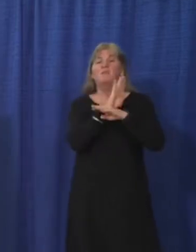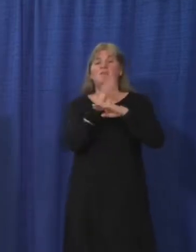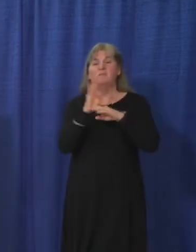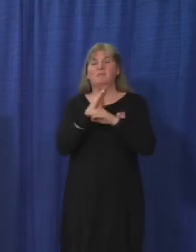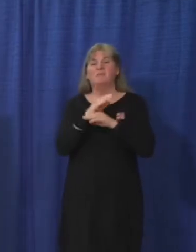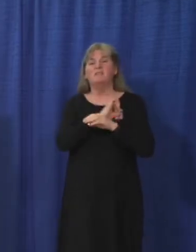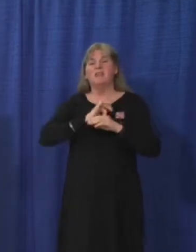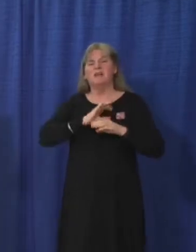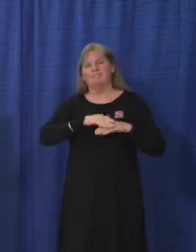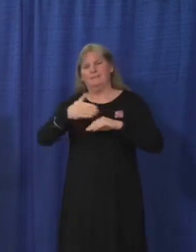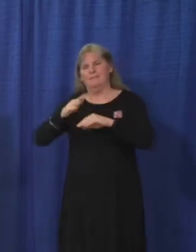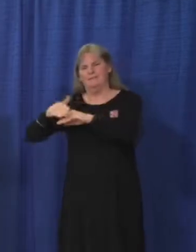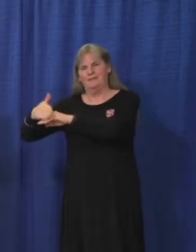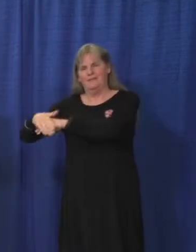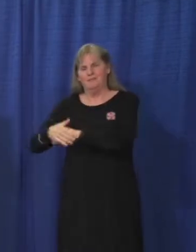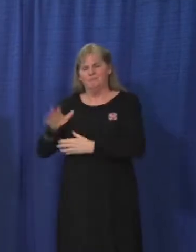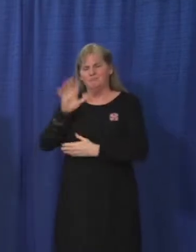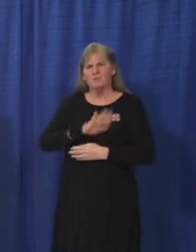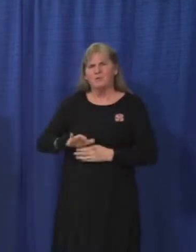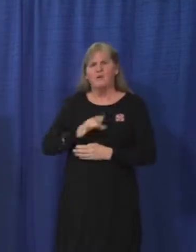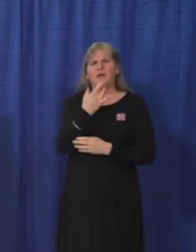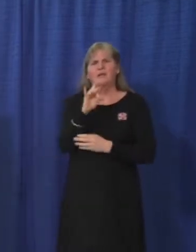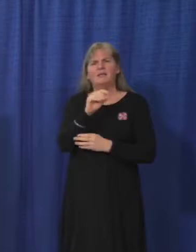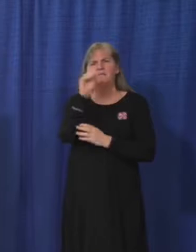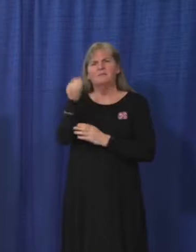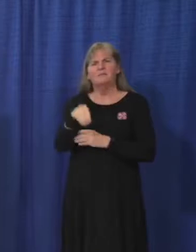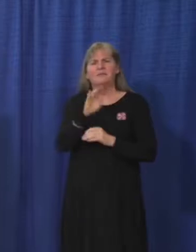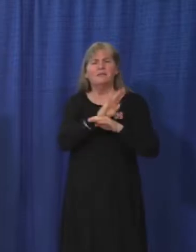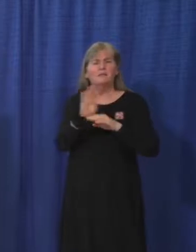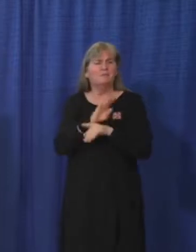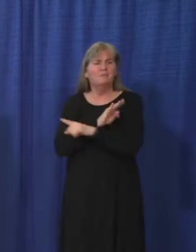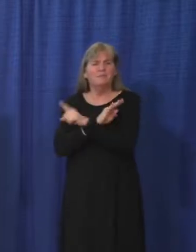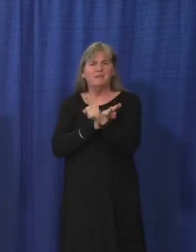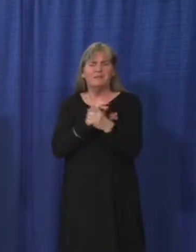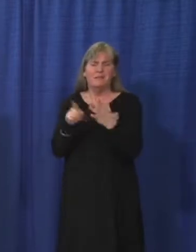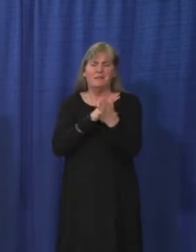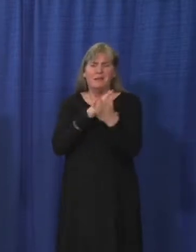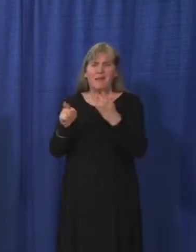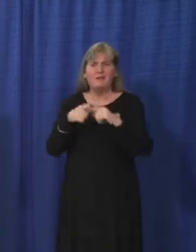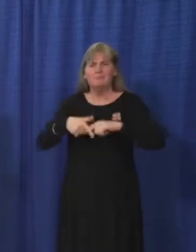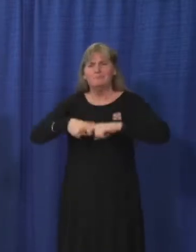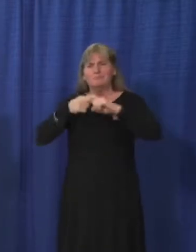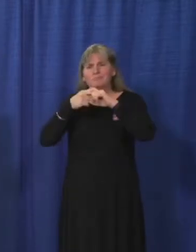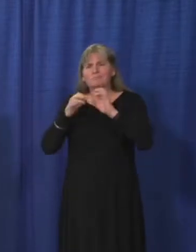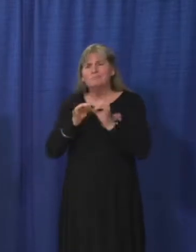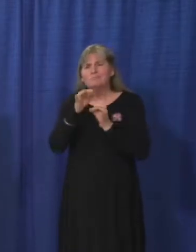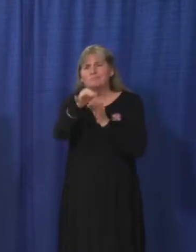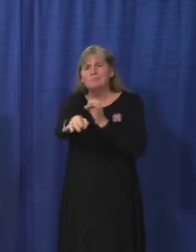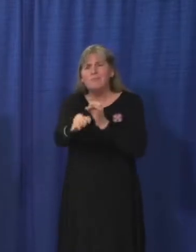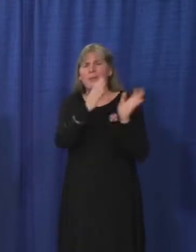18 percent of businesses cancelled or delayed their planning hiring due to the